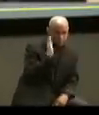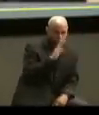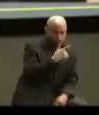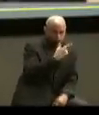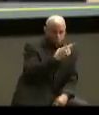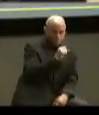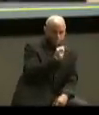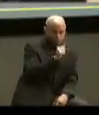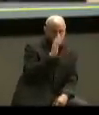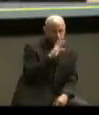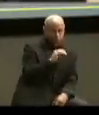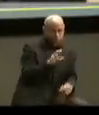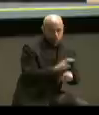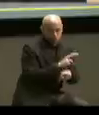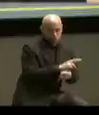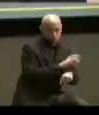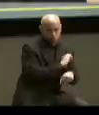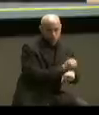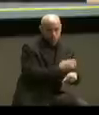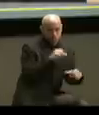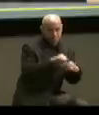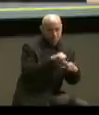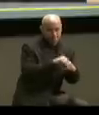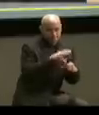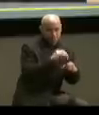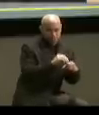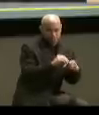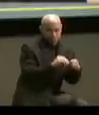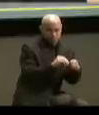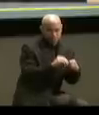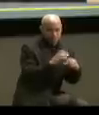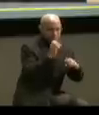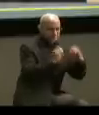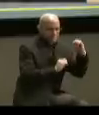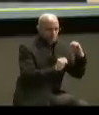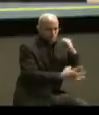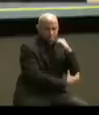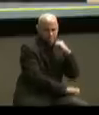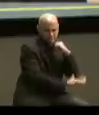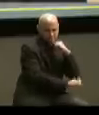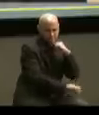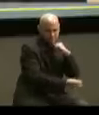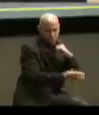WILL GSA USE THE GREENHOUSE GAS INVENTORY RESULTS TO EVALUATE